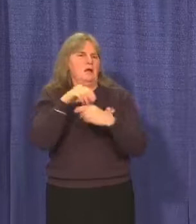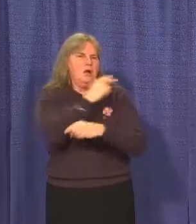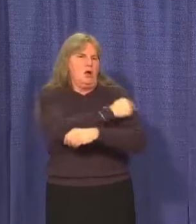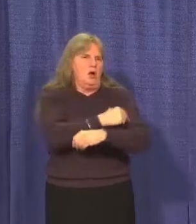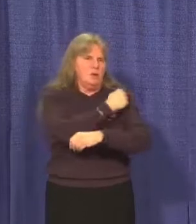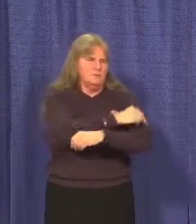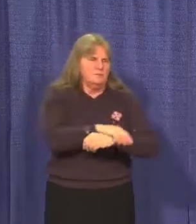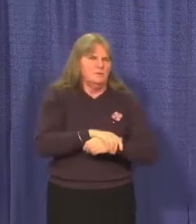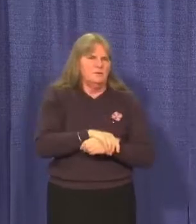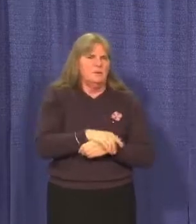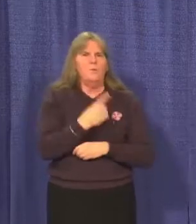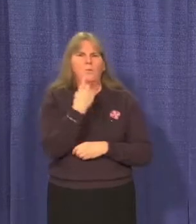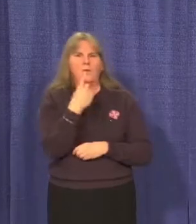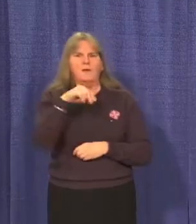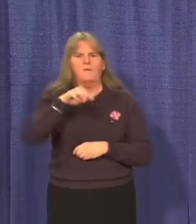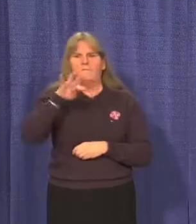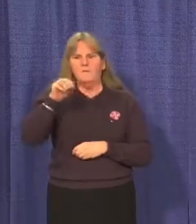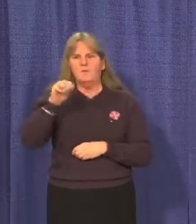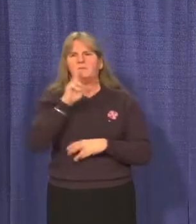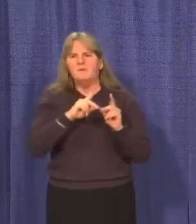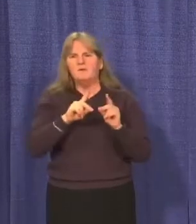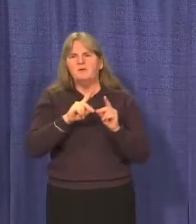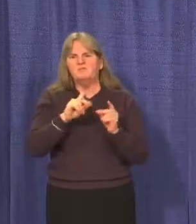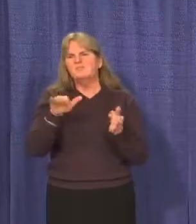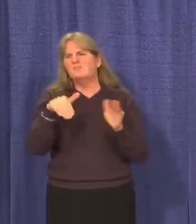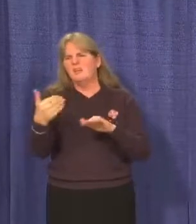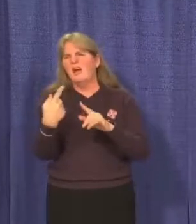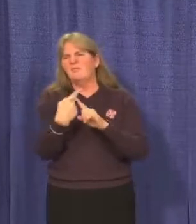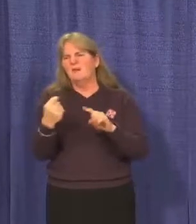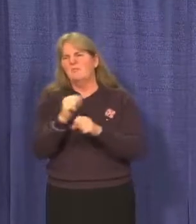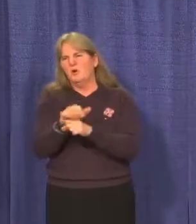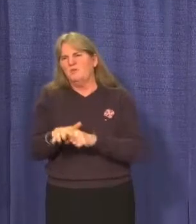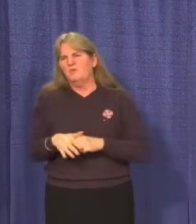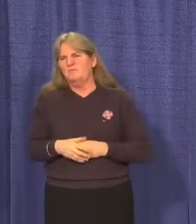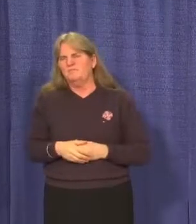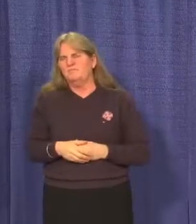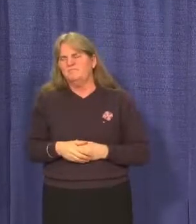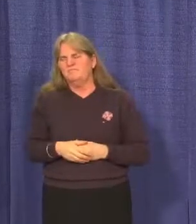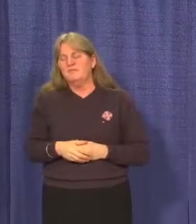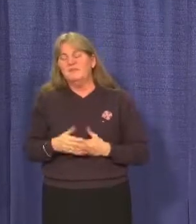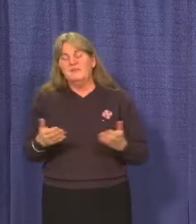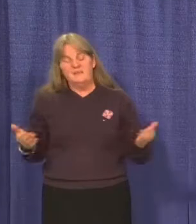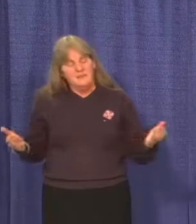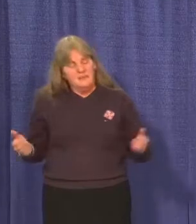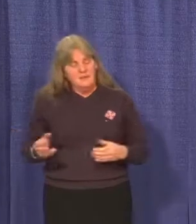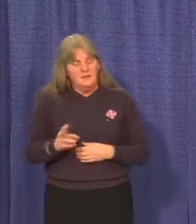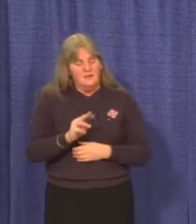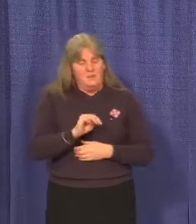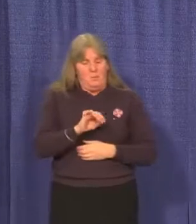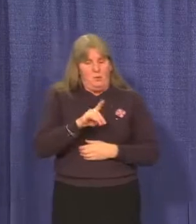infection have died. Compared these risks to the promise that the Moderna vaccine